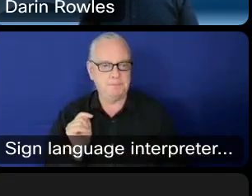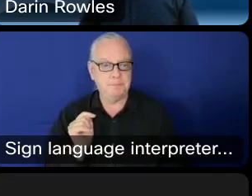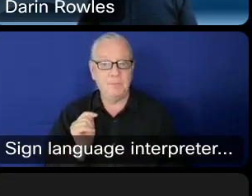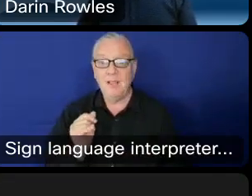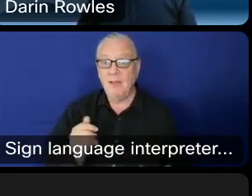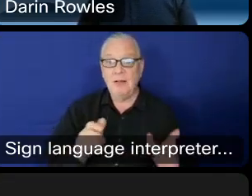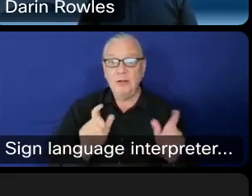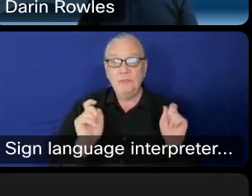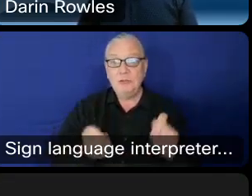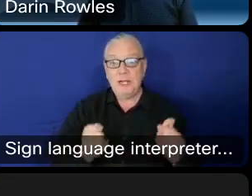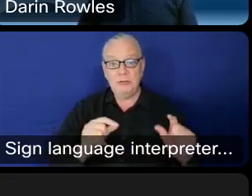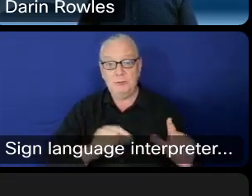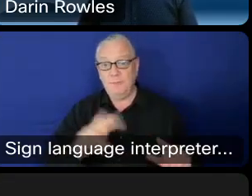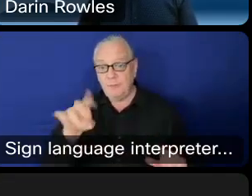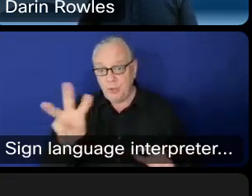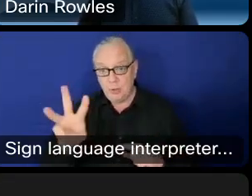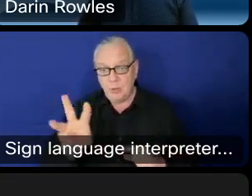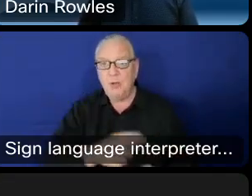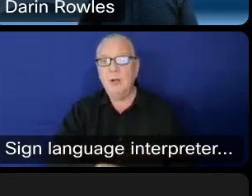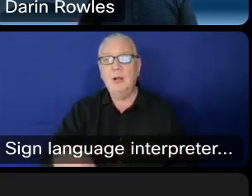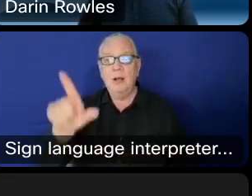screen view, you can use the layout button near the upper